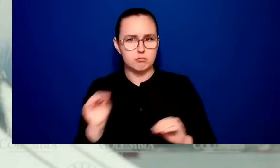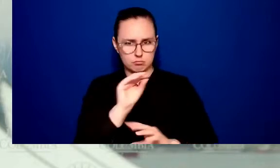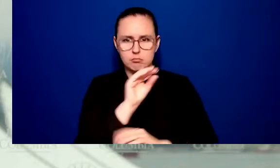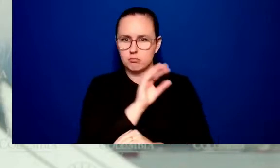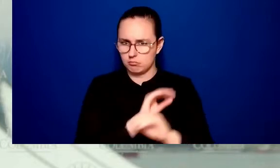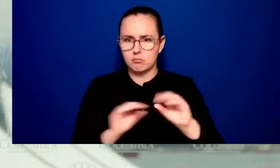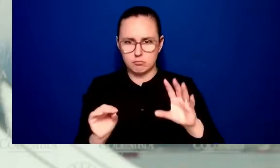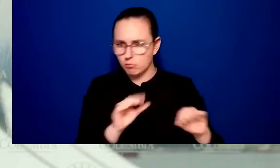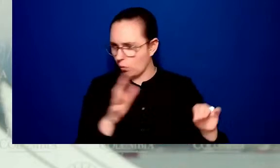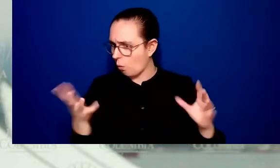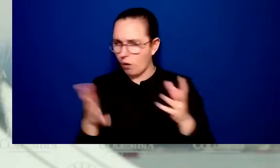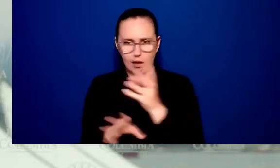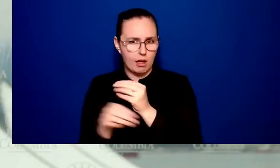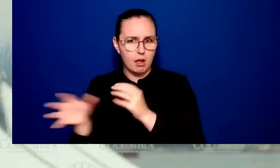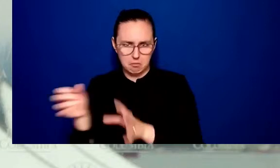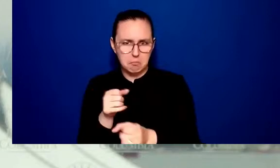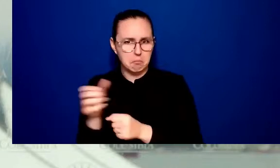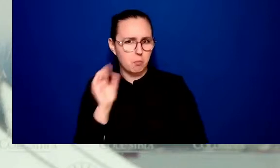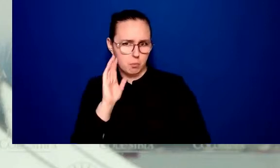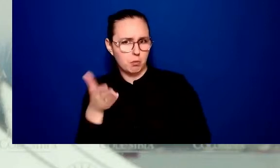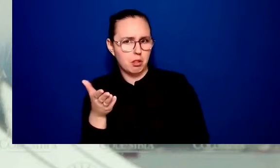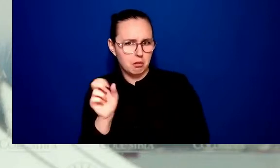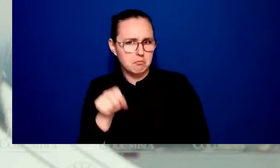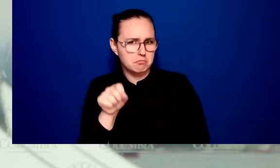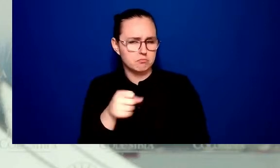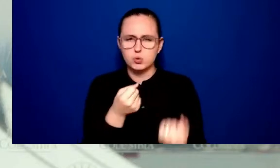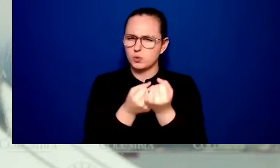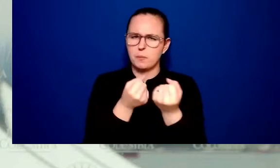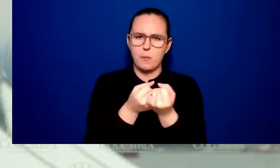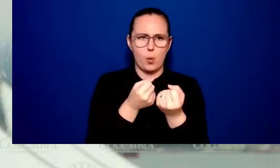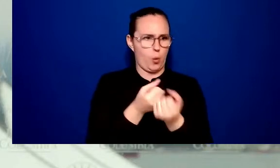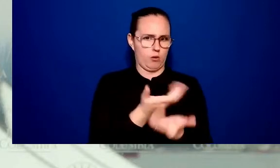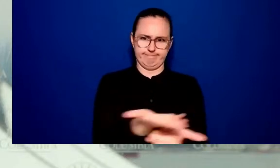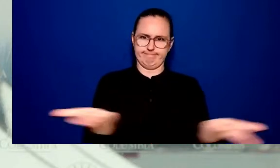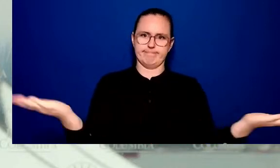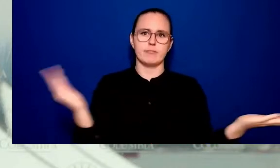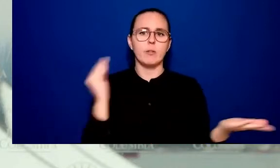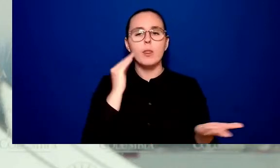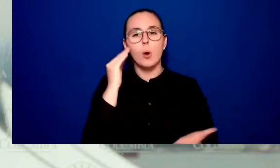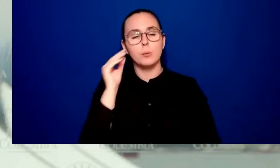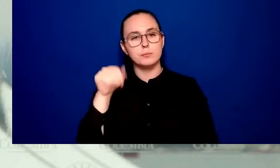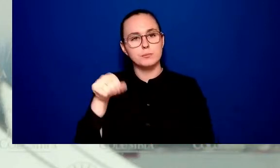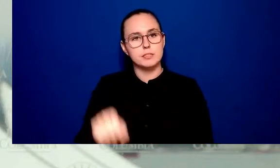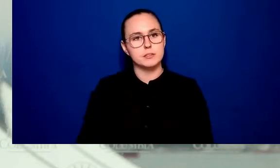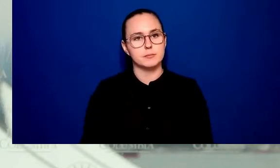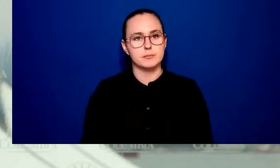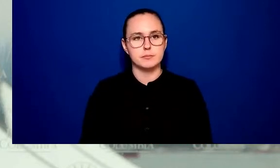That are seeing a significant